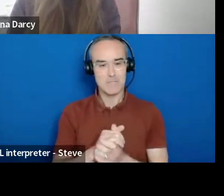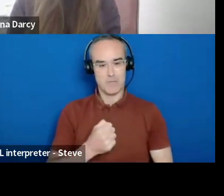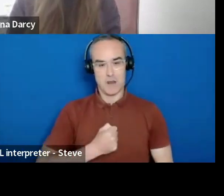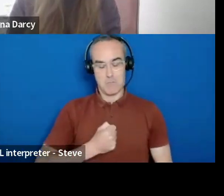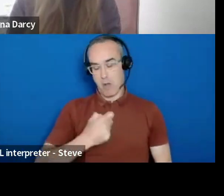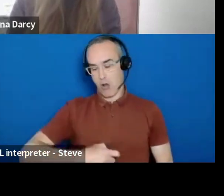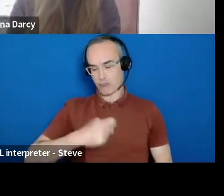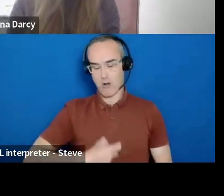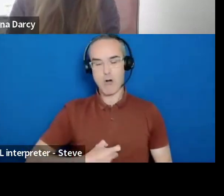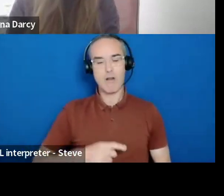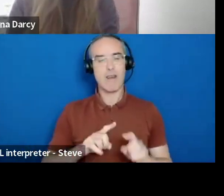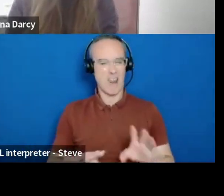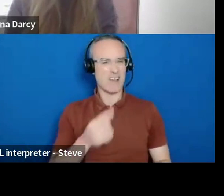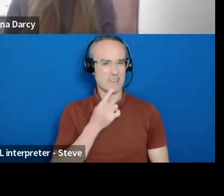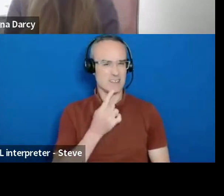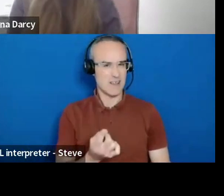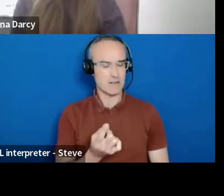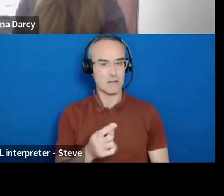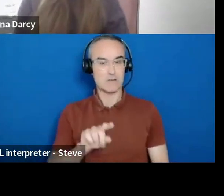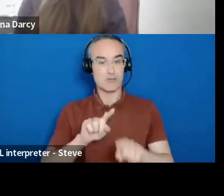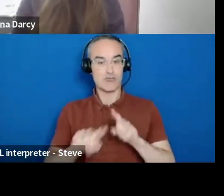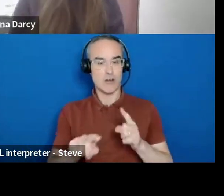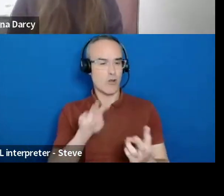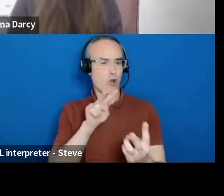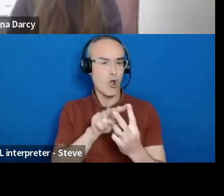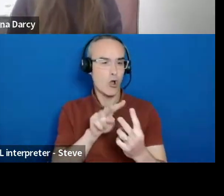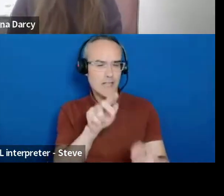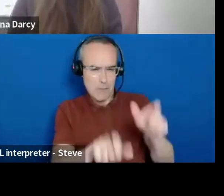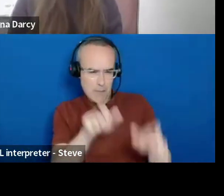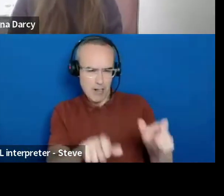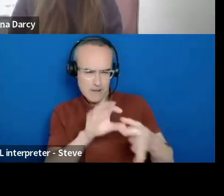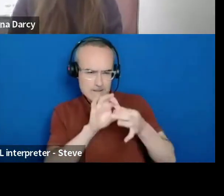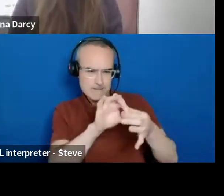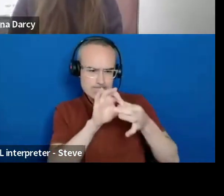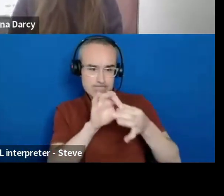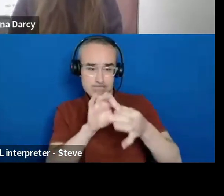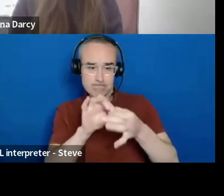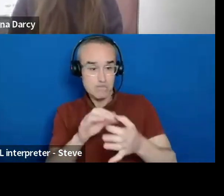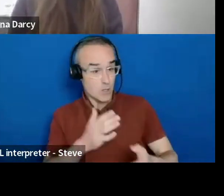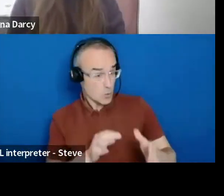is involved in trying to get in touch with people and engage with them and see if they'd like to apply for a role.